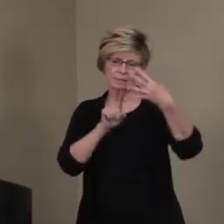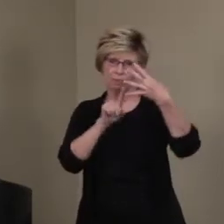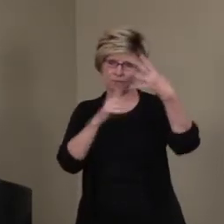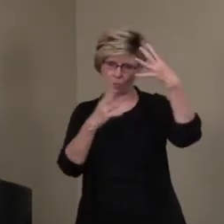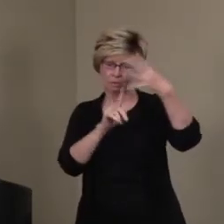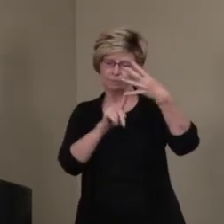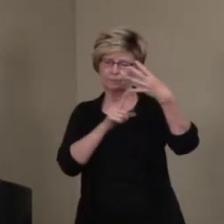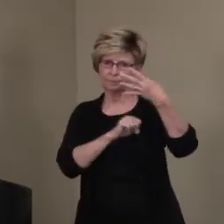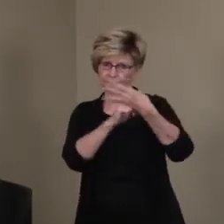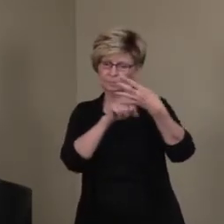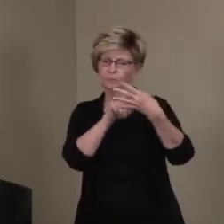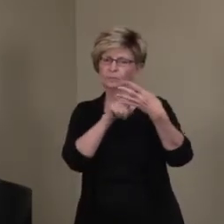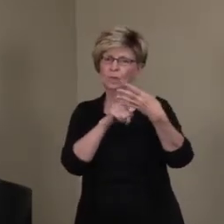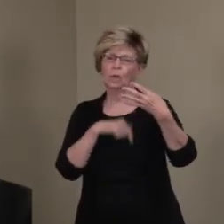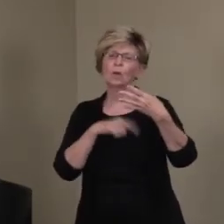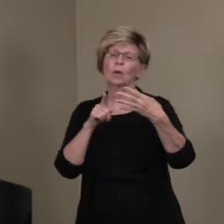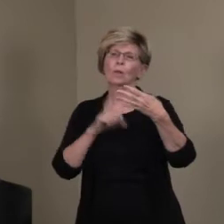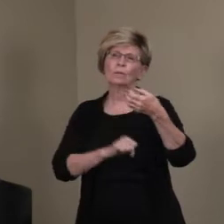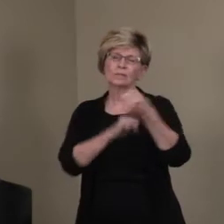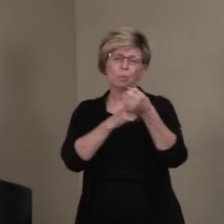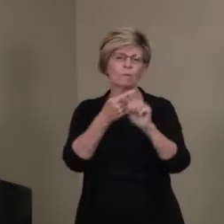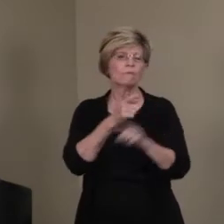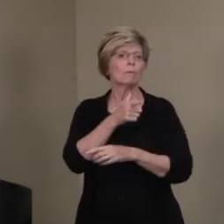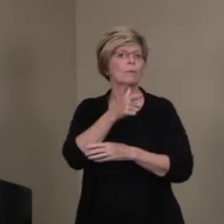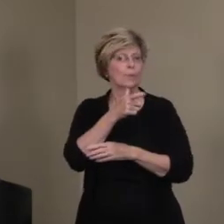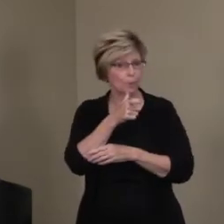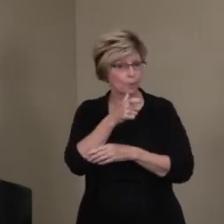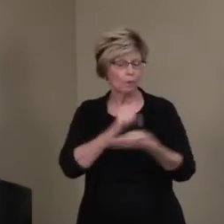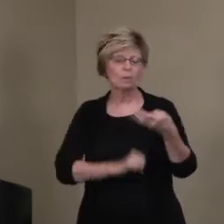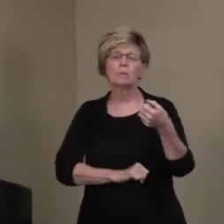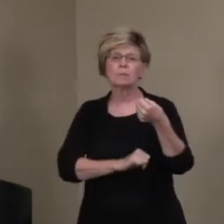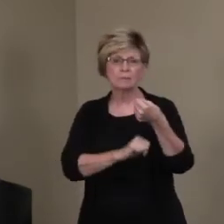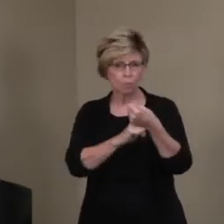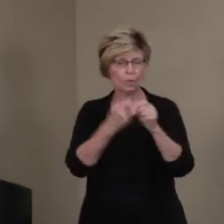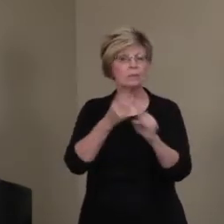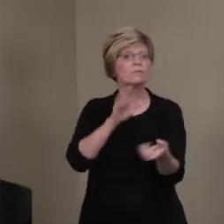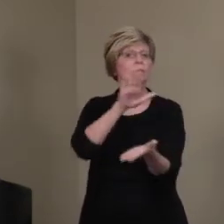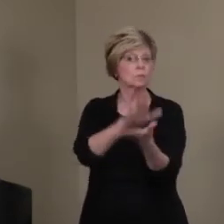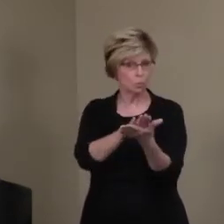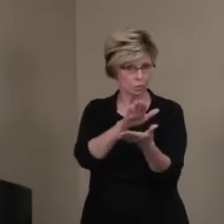again for support that's our fourth component support support will come from